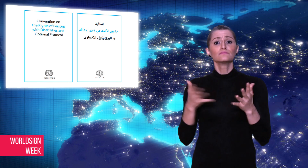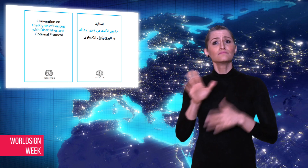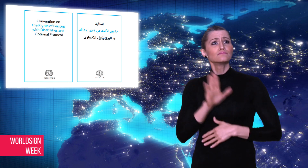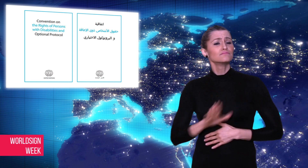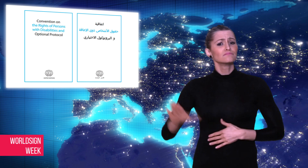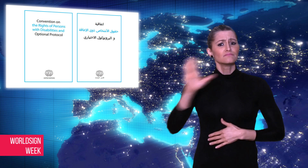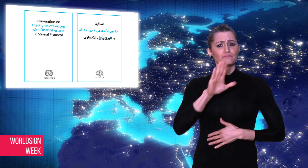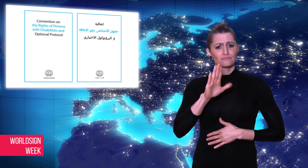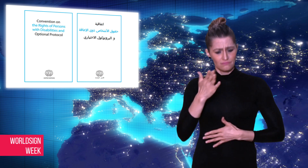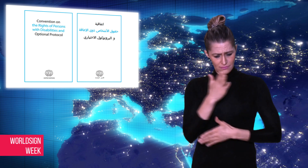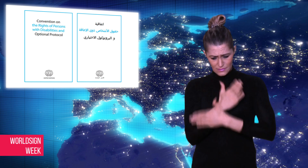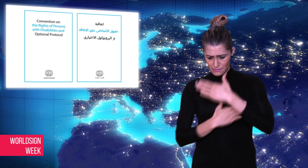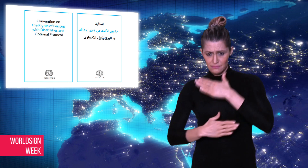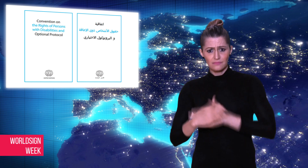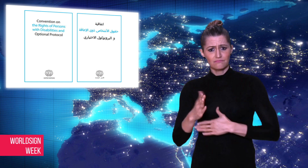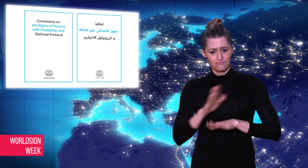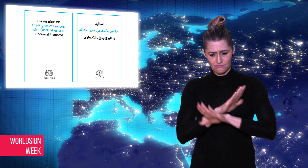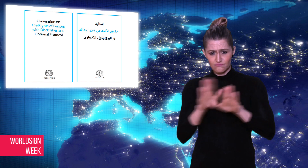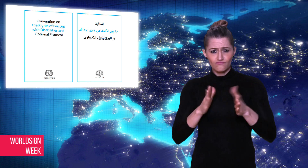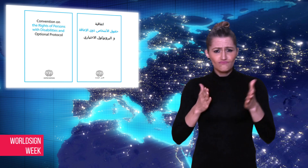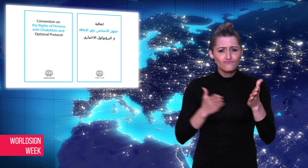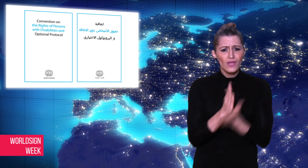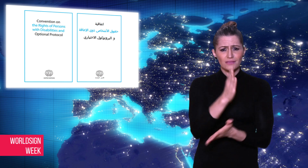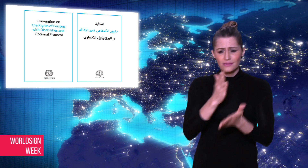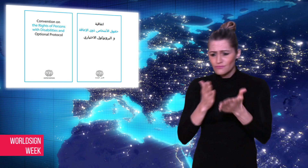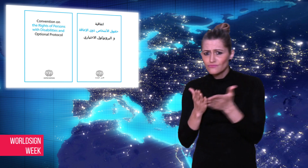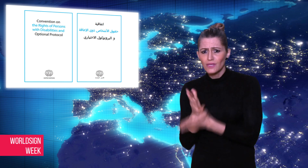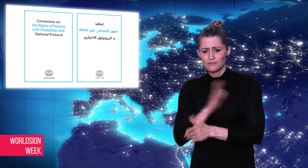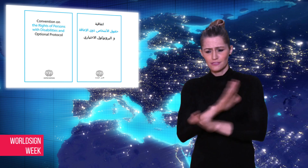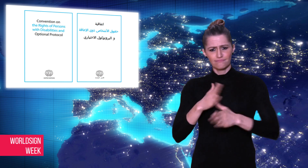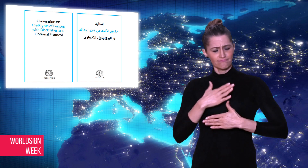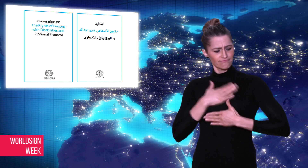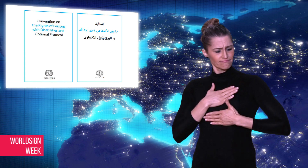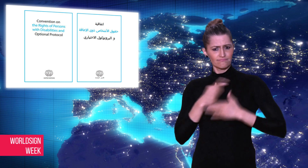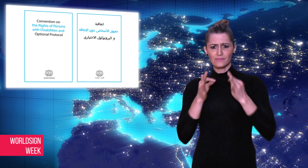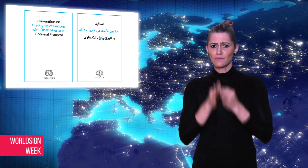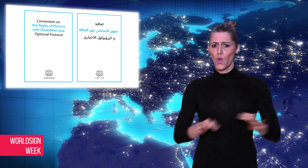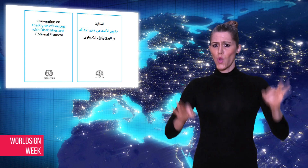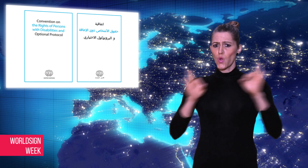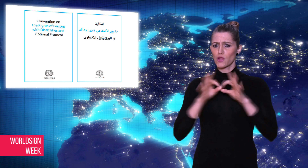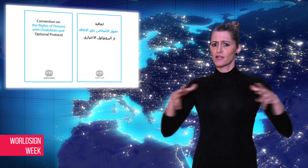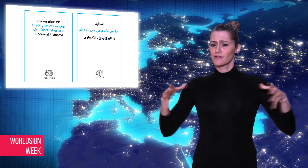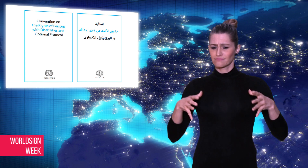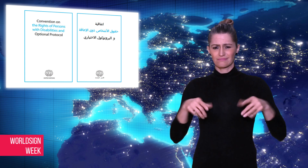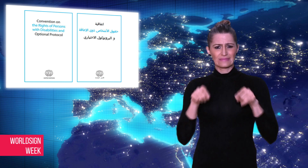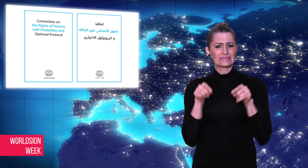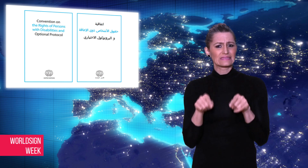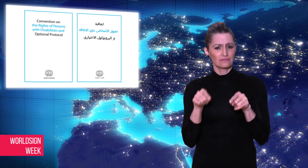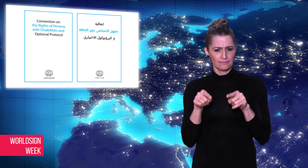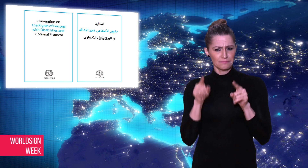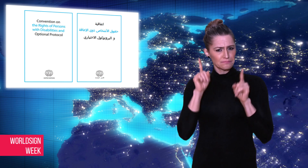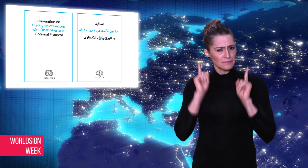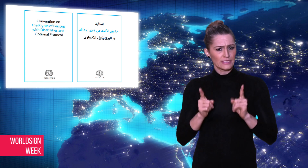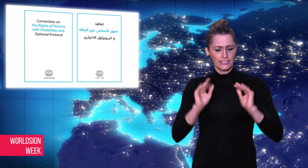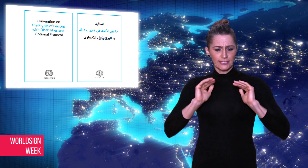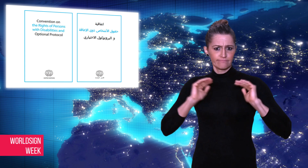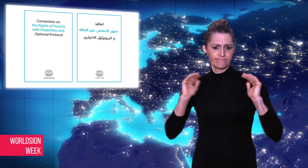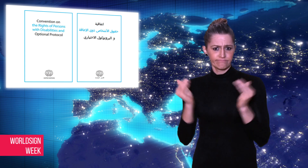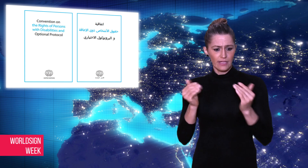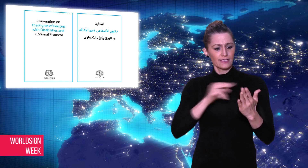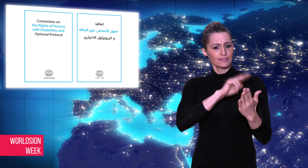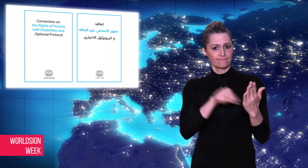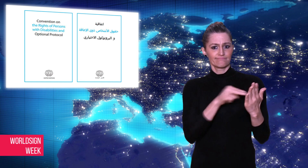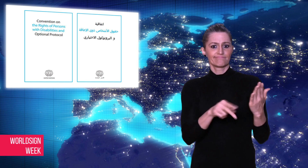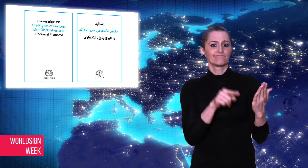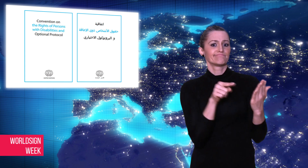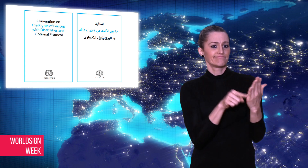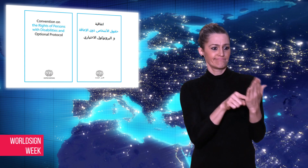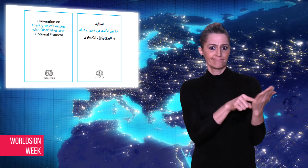dignity of people with disabilities around the world.